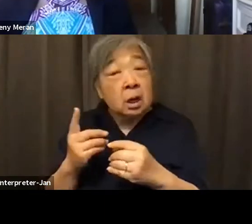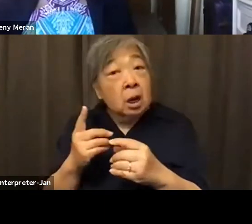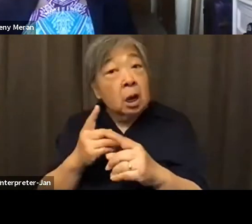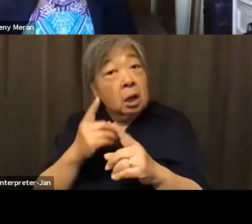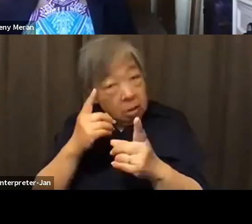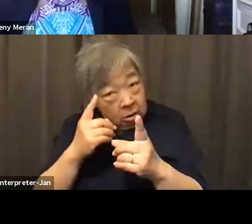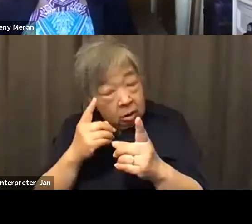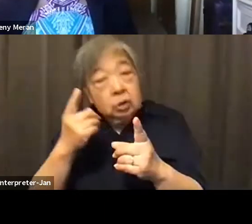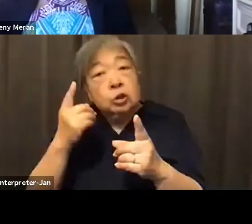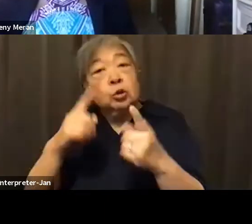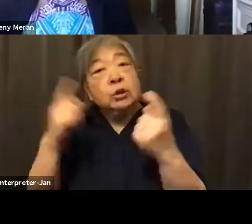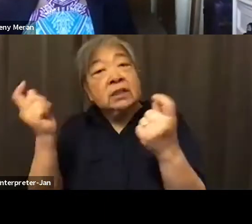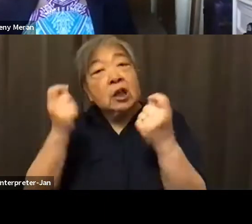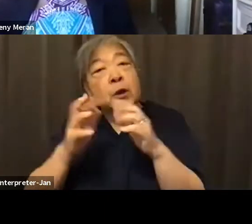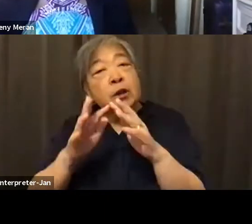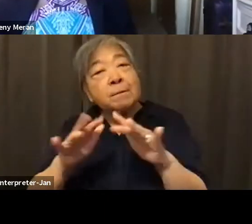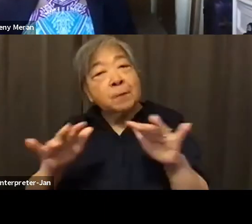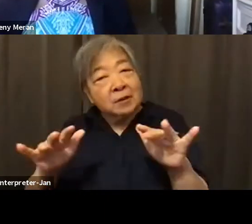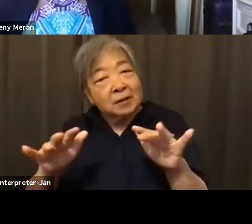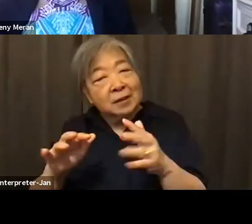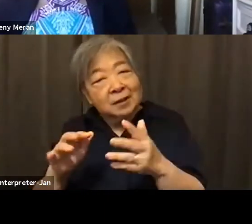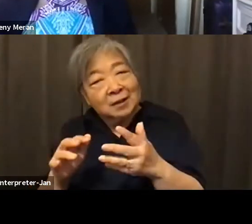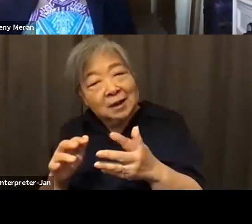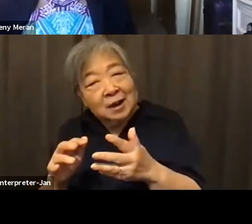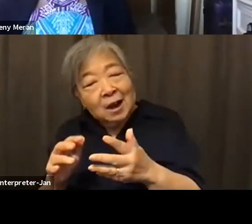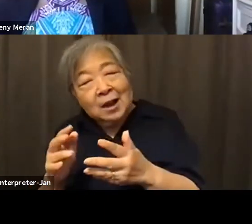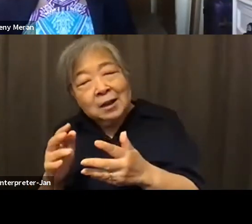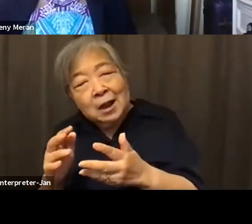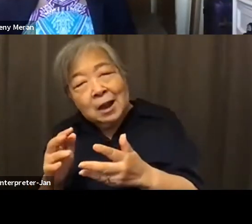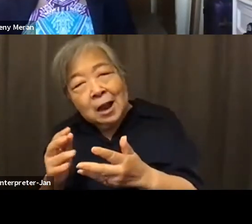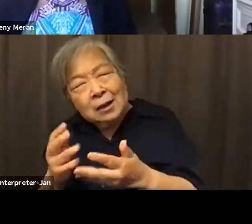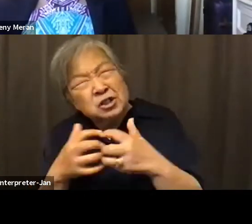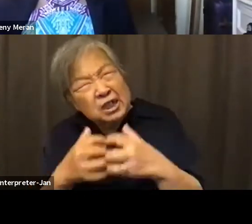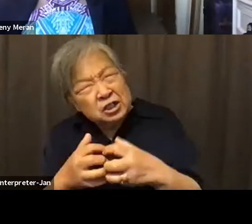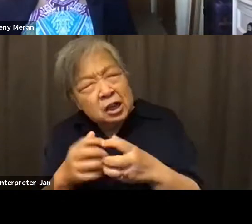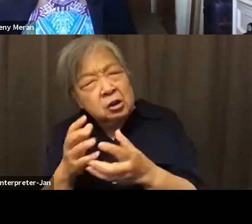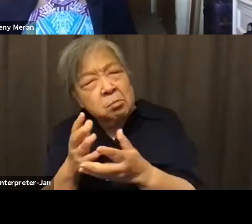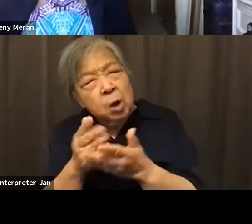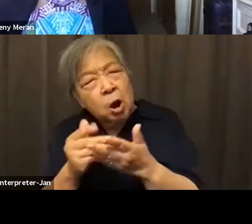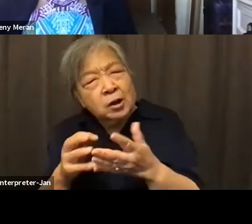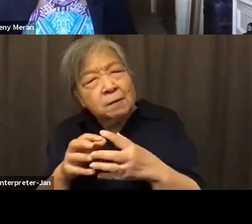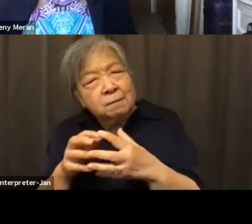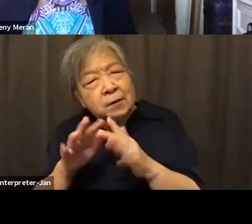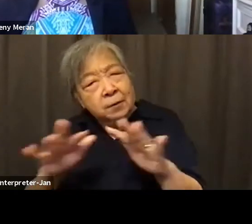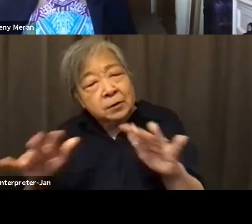as an aspect of diversity which too often gets overlooked as an aspect of diversity